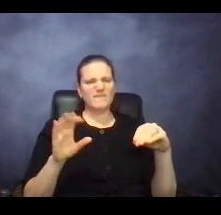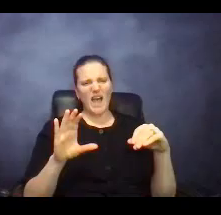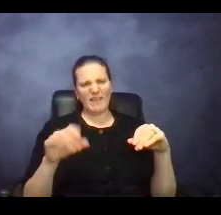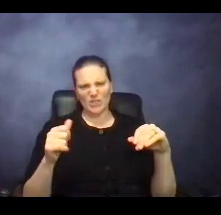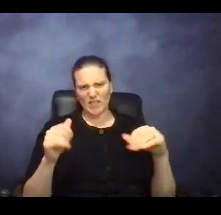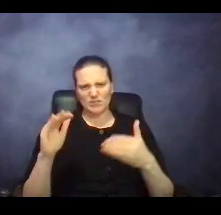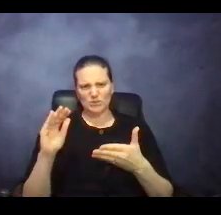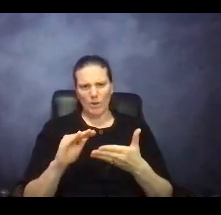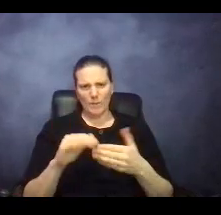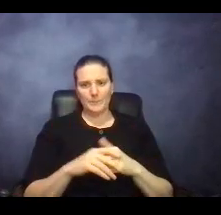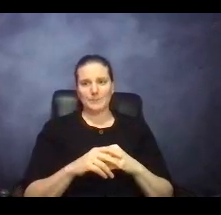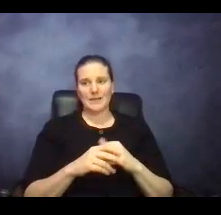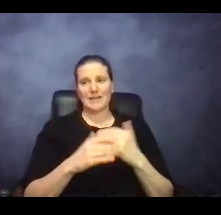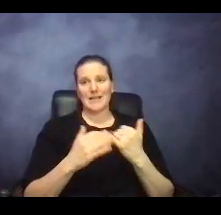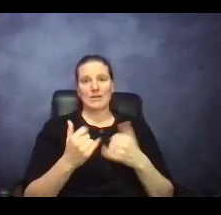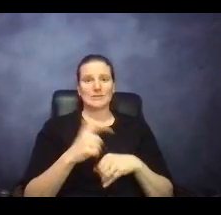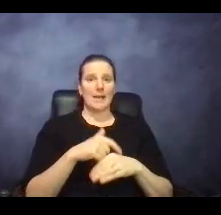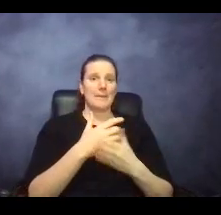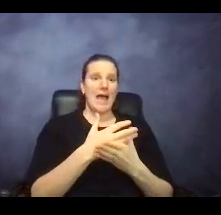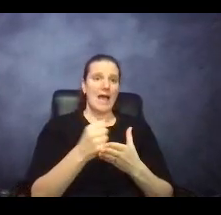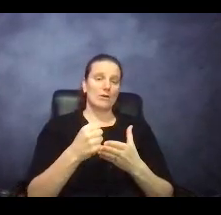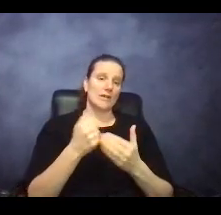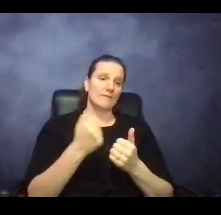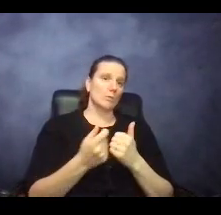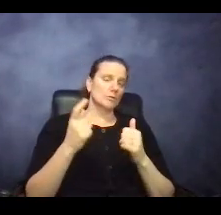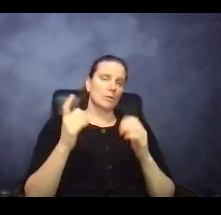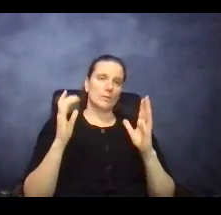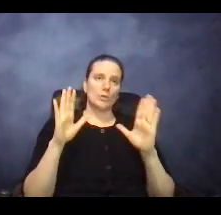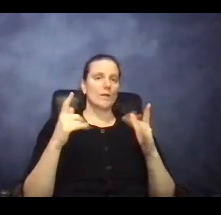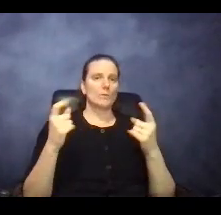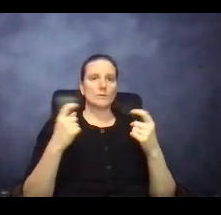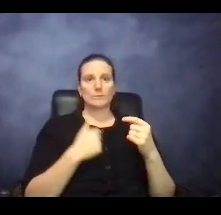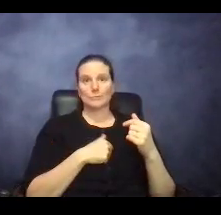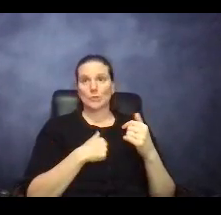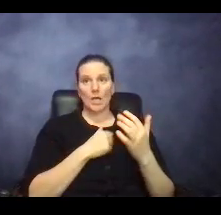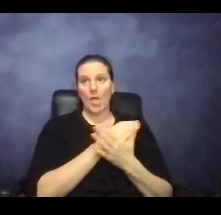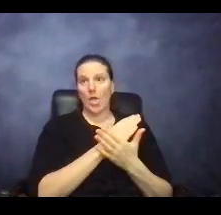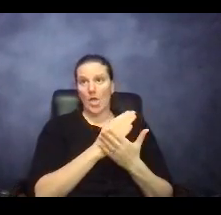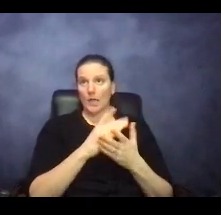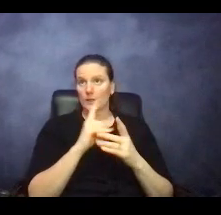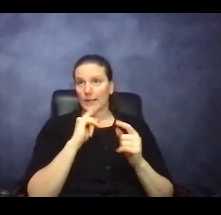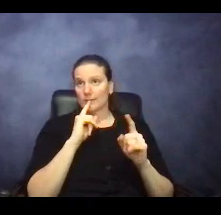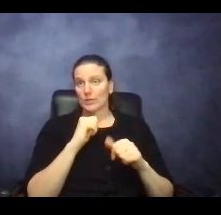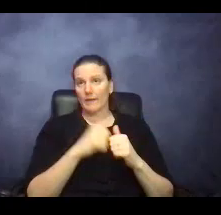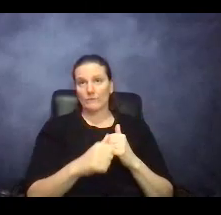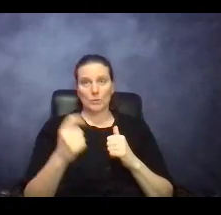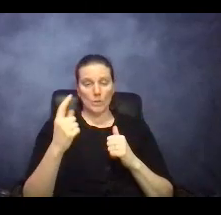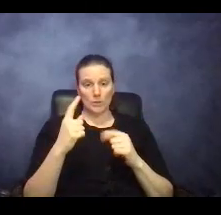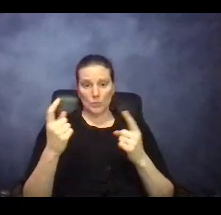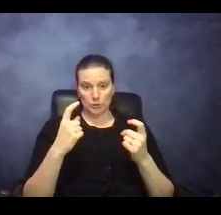We are out of time everyone. So many great questions. I'm sorry that we are not able to get to everybody's questions.